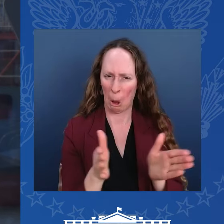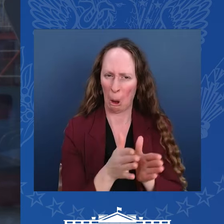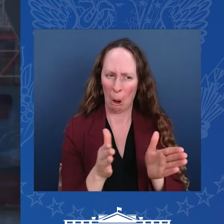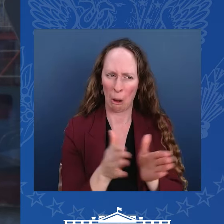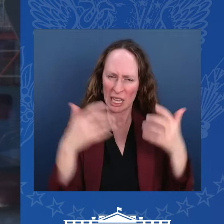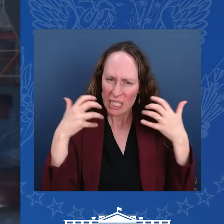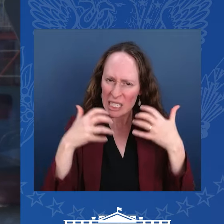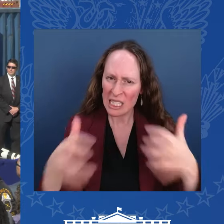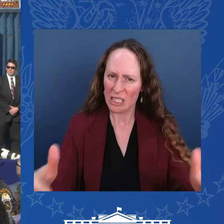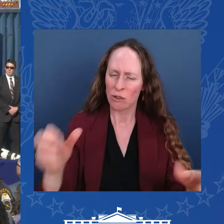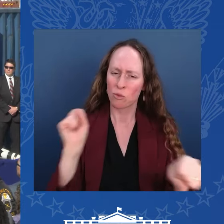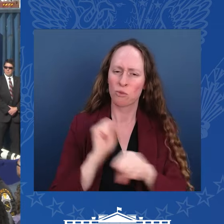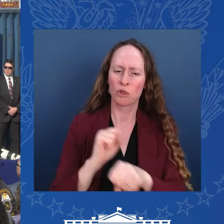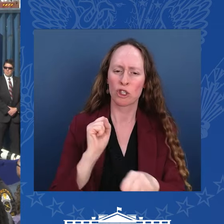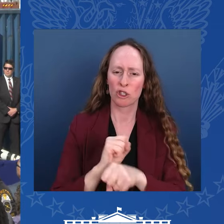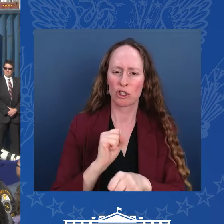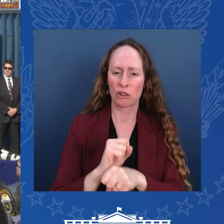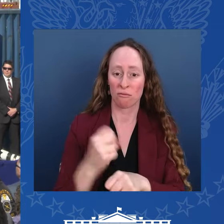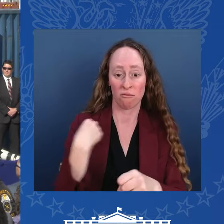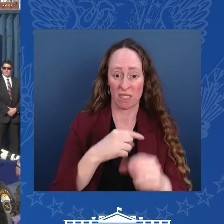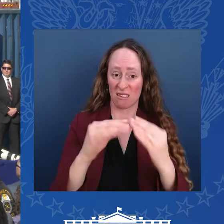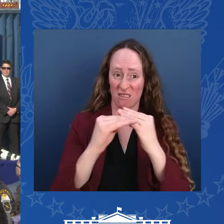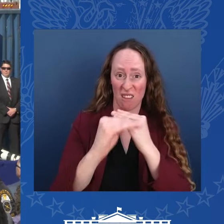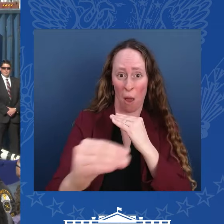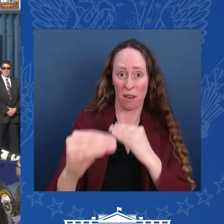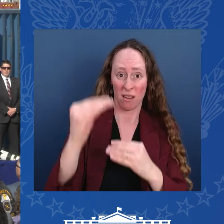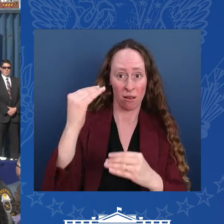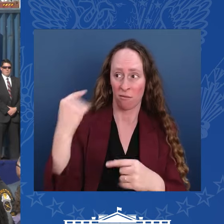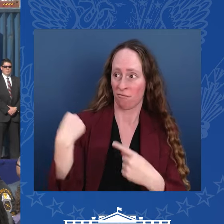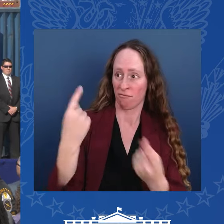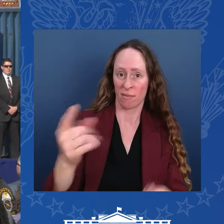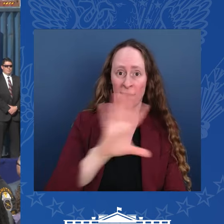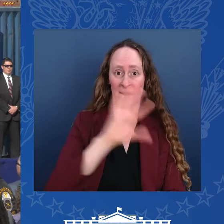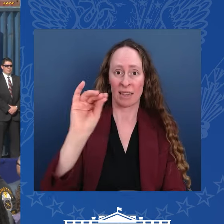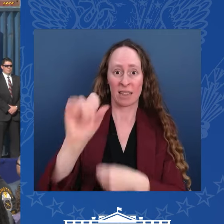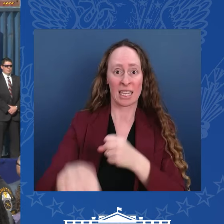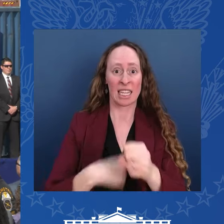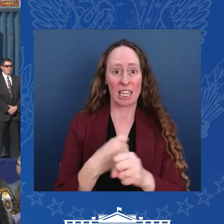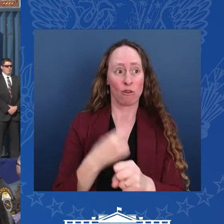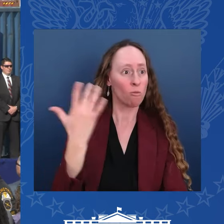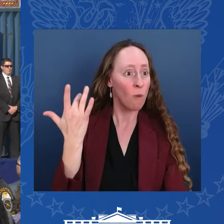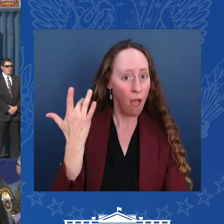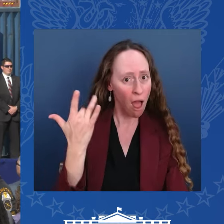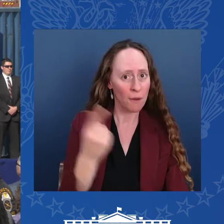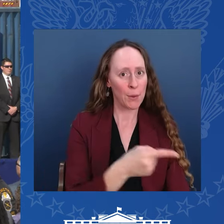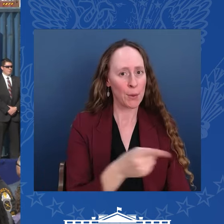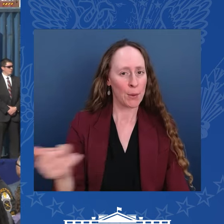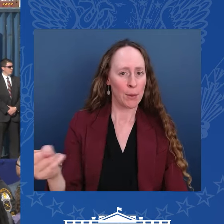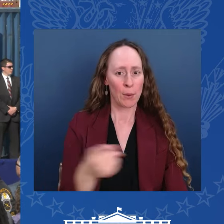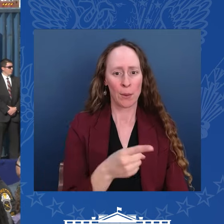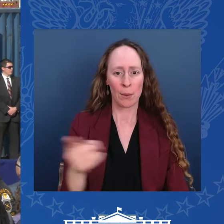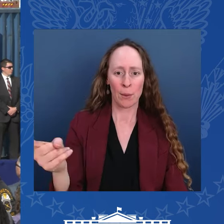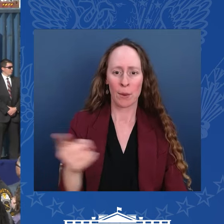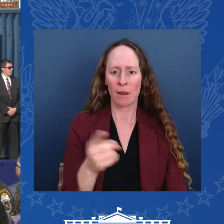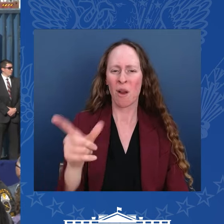Because of you all manufacturers making a comeback, we're there's a written saying we can't be the manufacturing capital of the world. Where's that written?